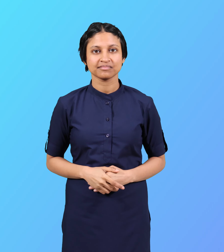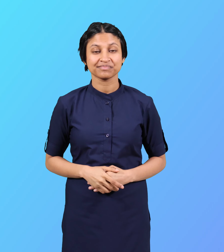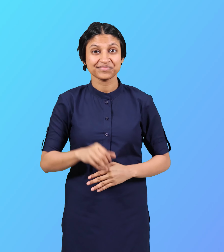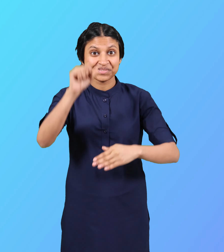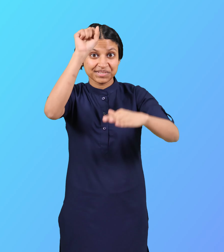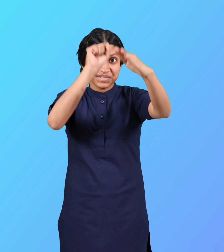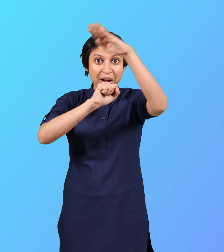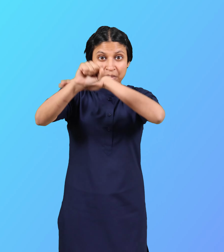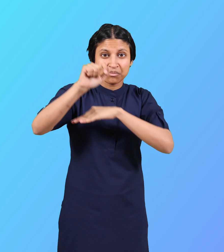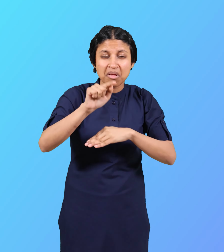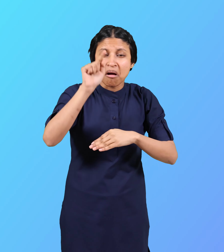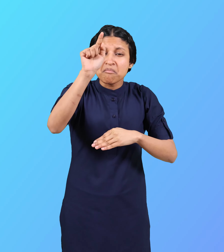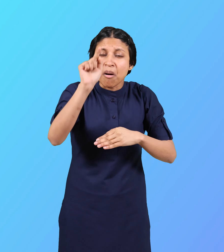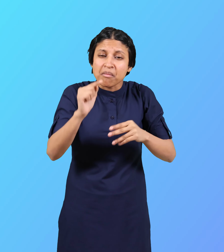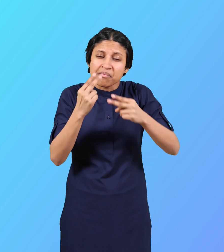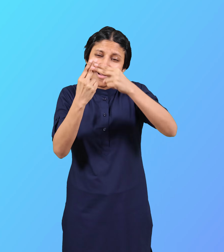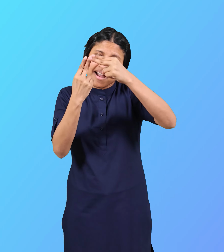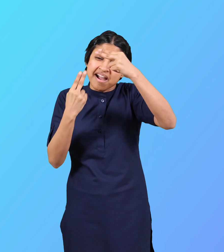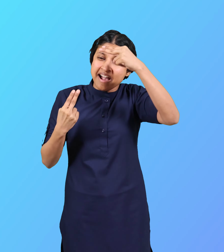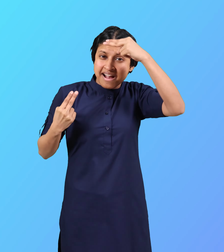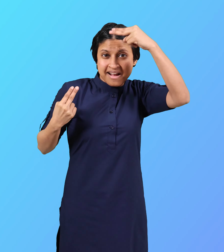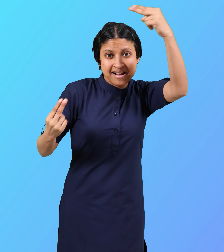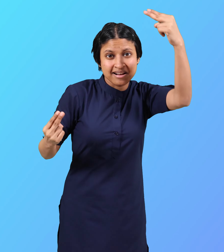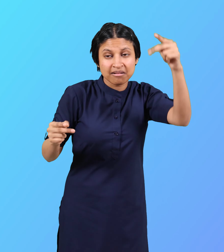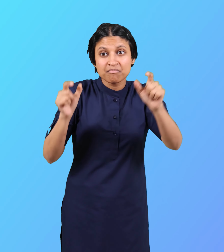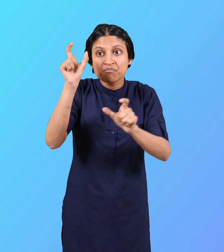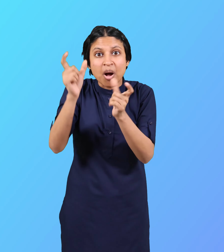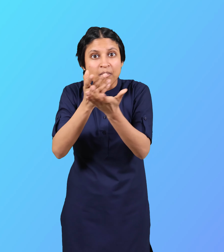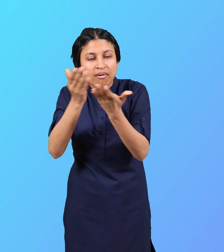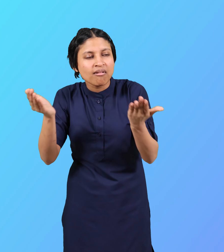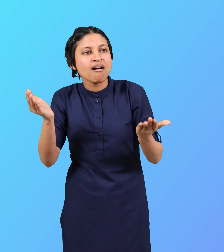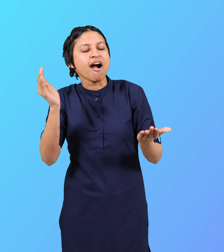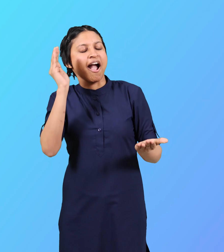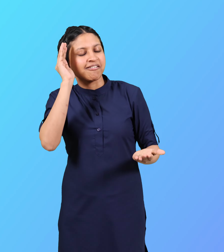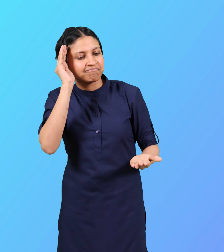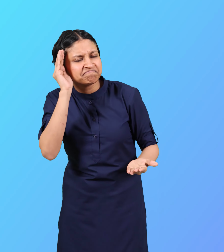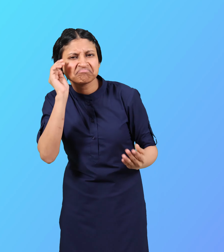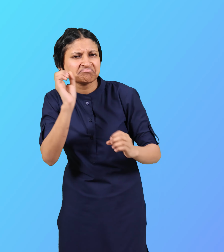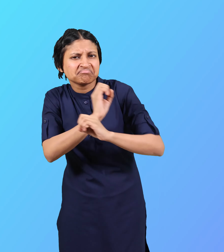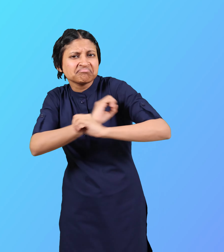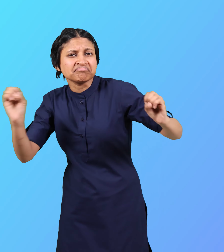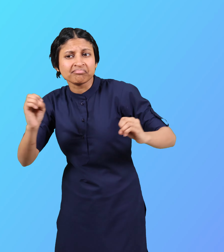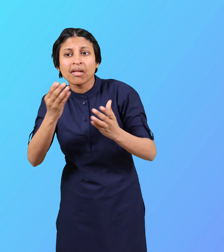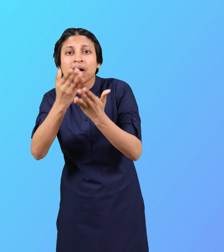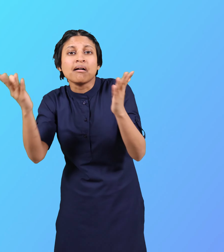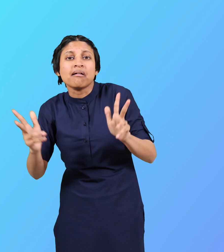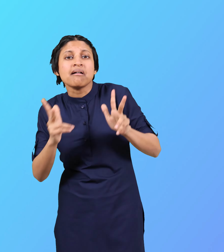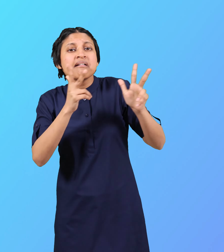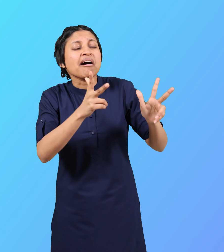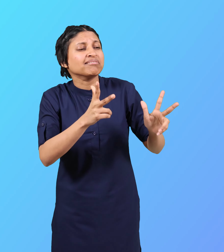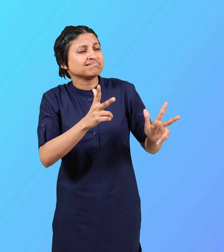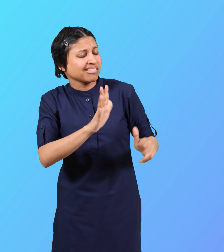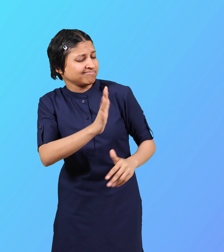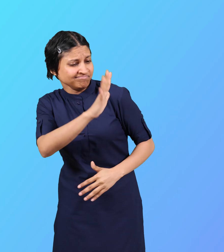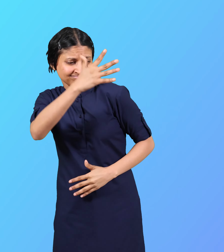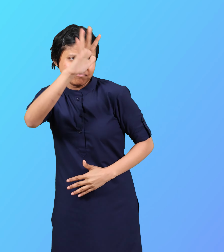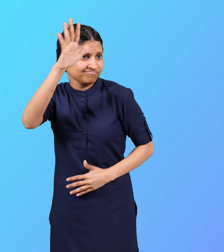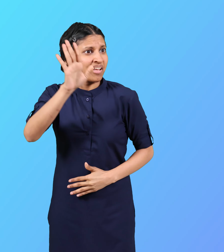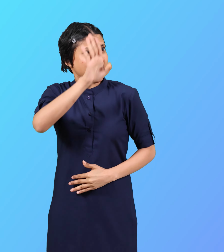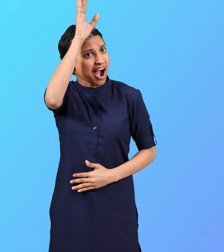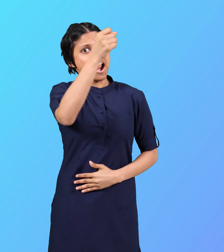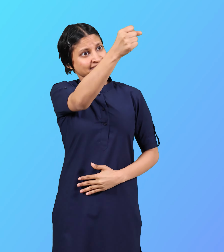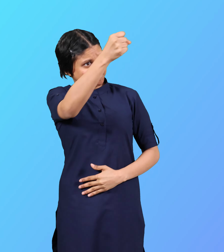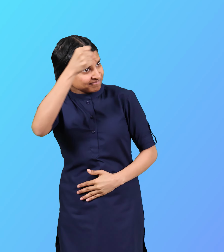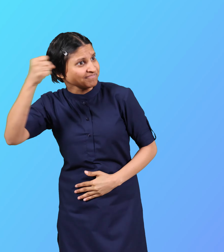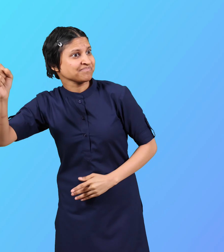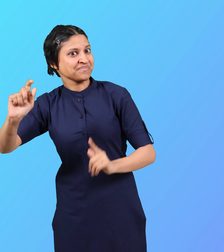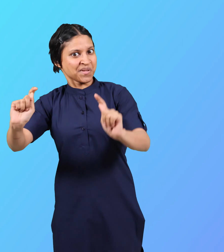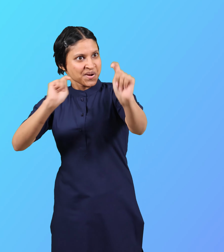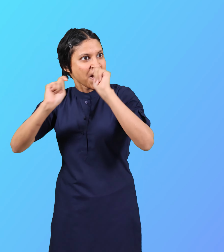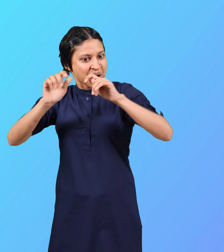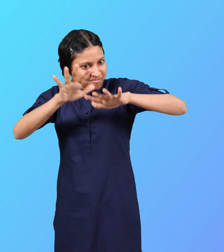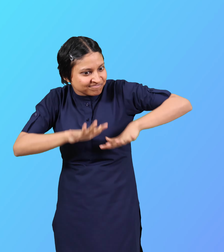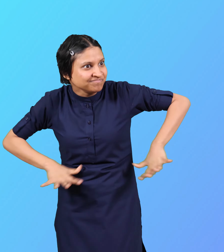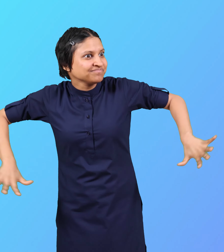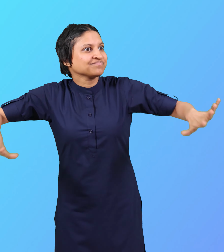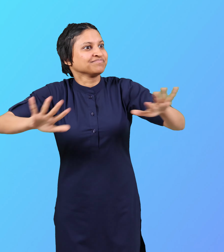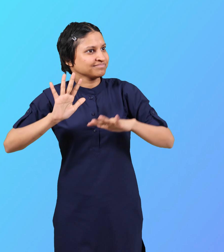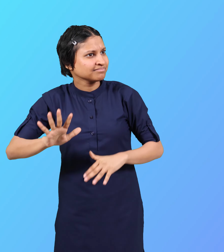But the people would not listen to Samuel. They said, “No, we want a king to rule over us.